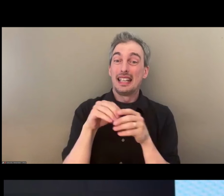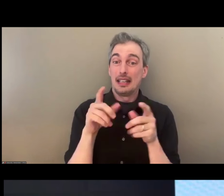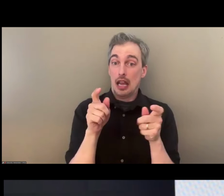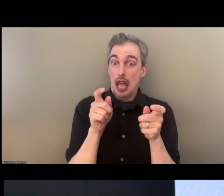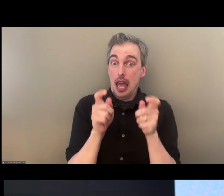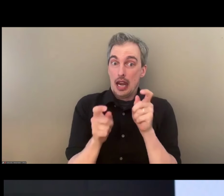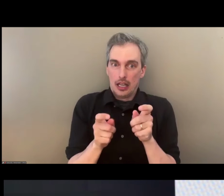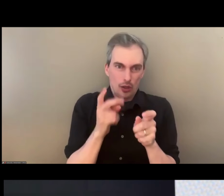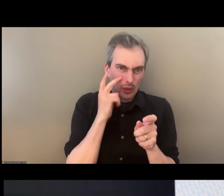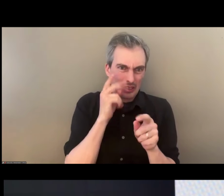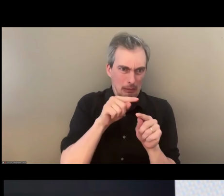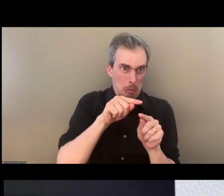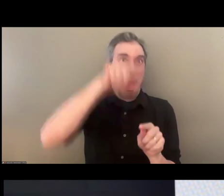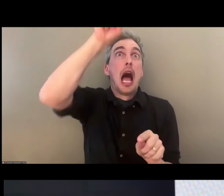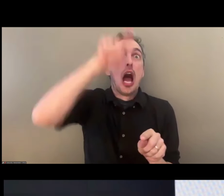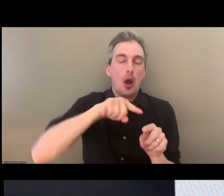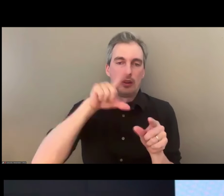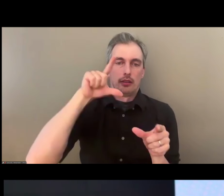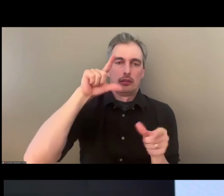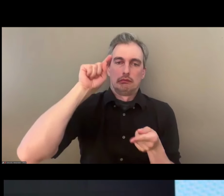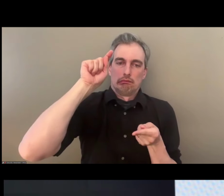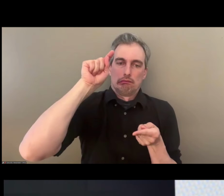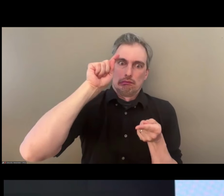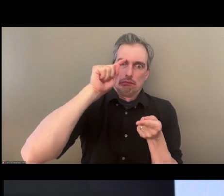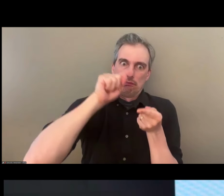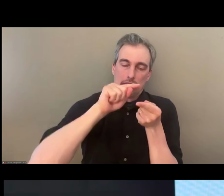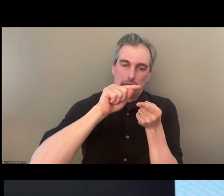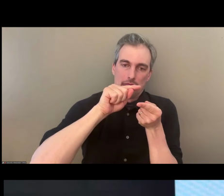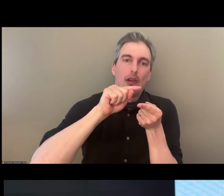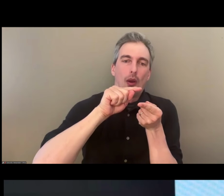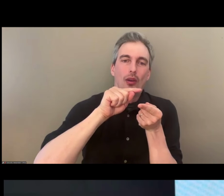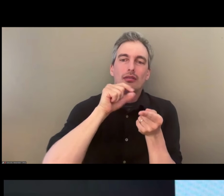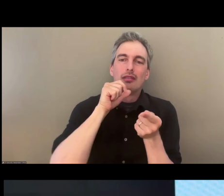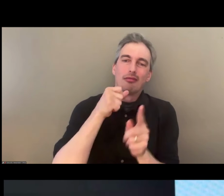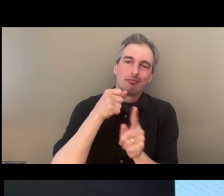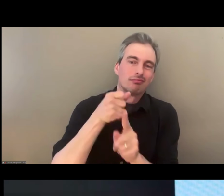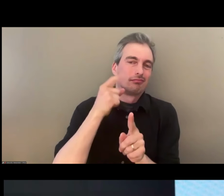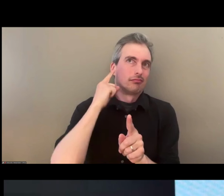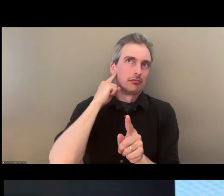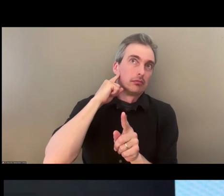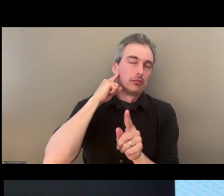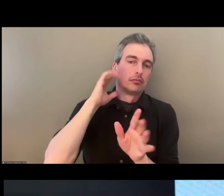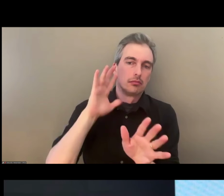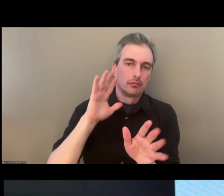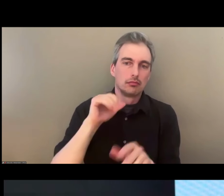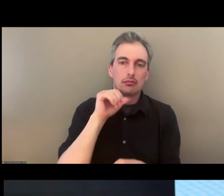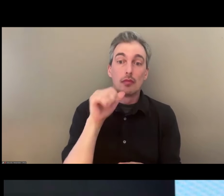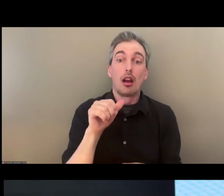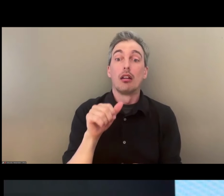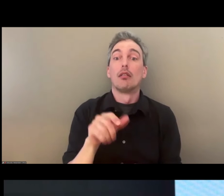On the right, there's a stereo field view, a half circle with a lot of dots inside.